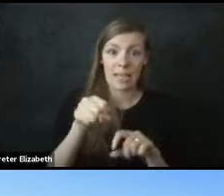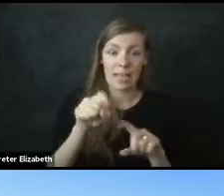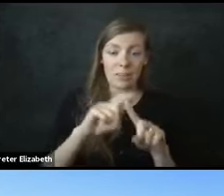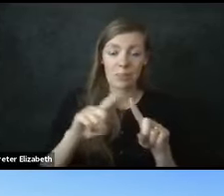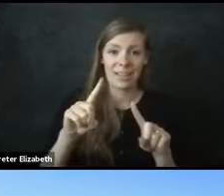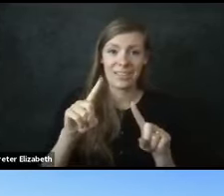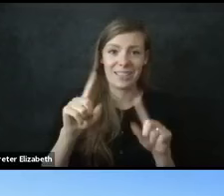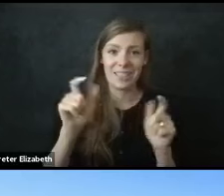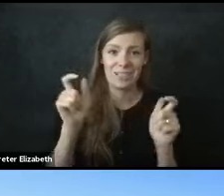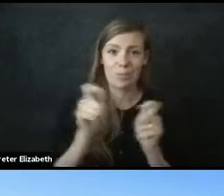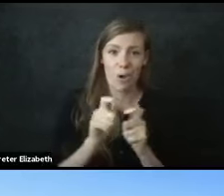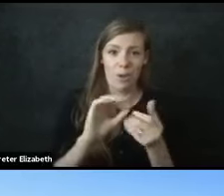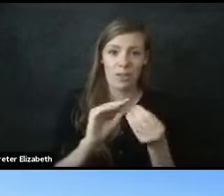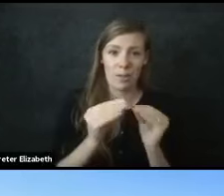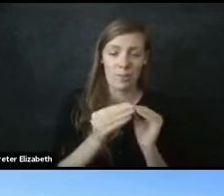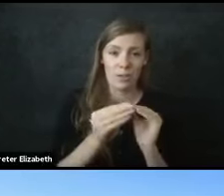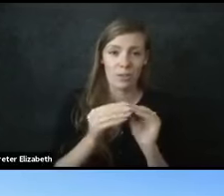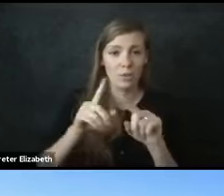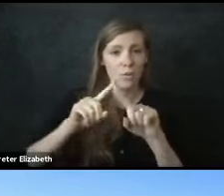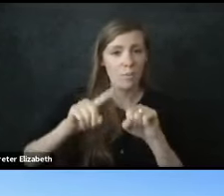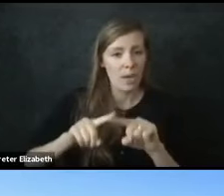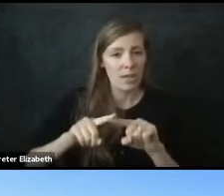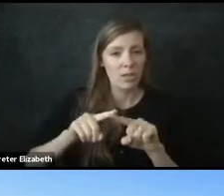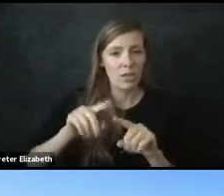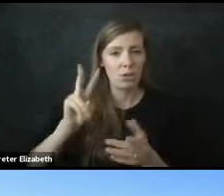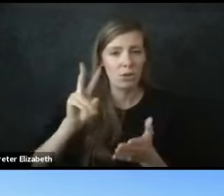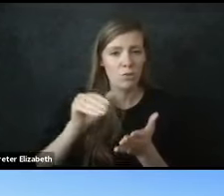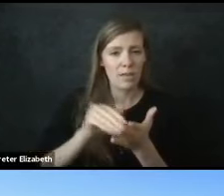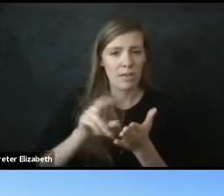Based on that 2200 number that you were talking about, that